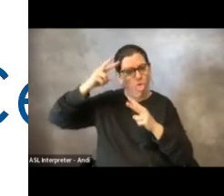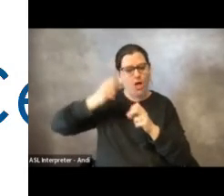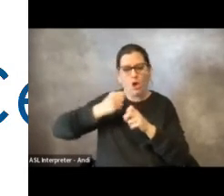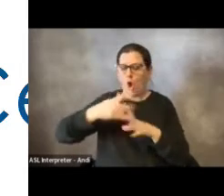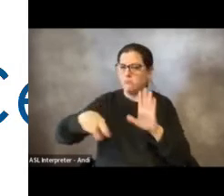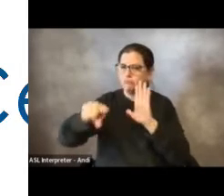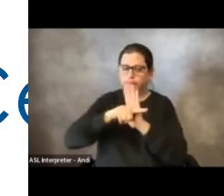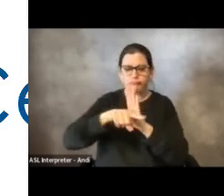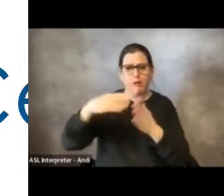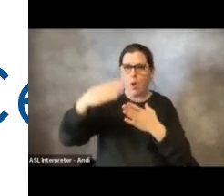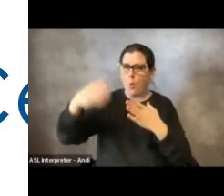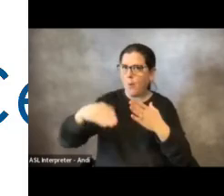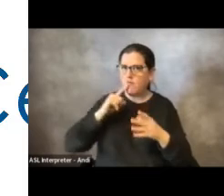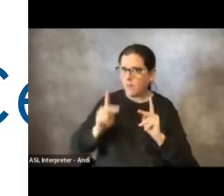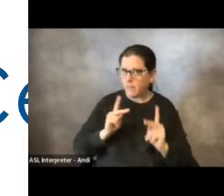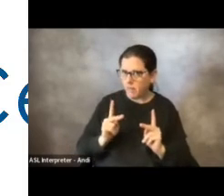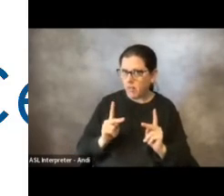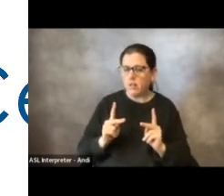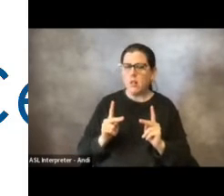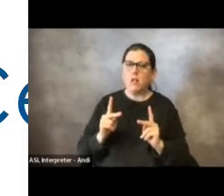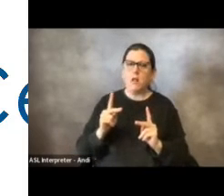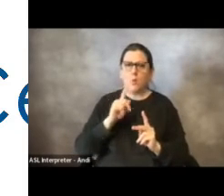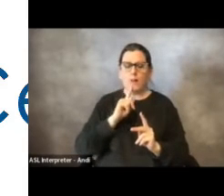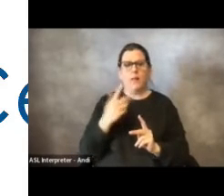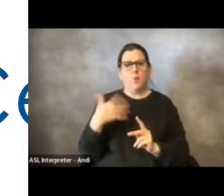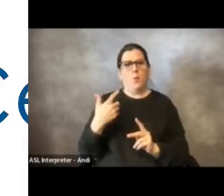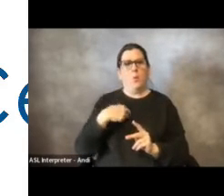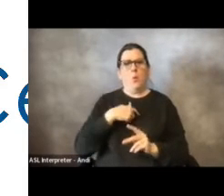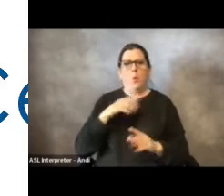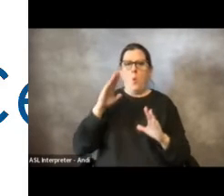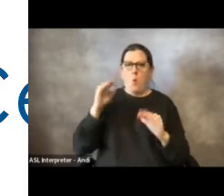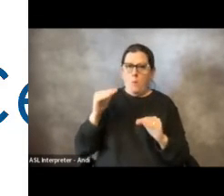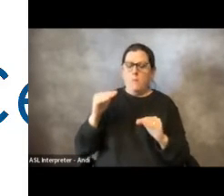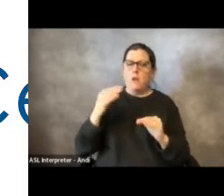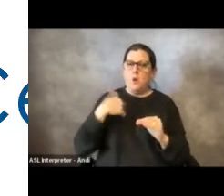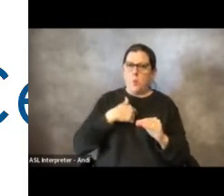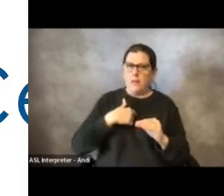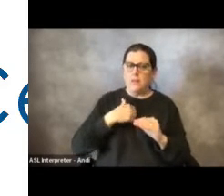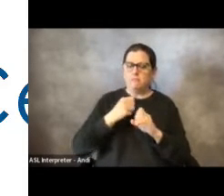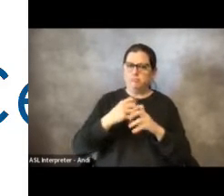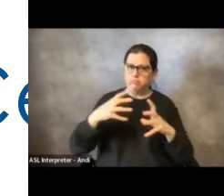for people. And so we're really hoping that as we build out the tools for the workforce, that we